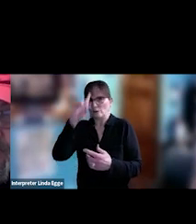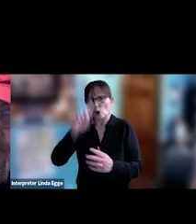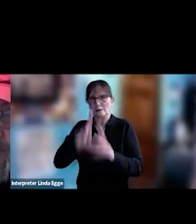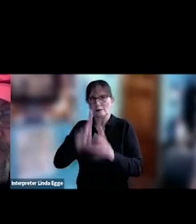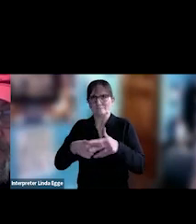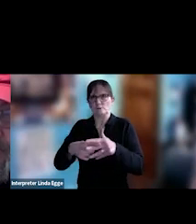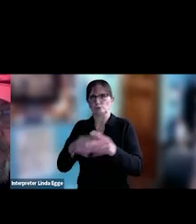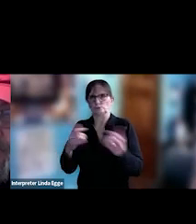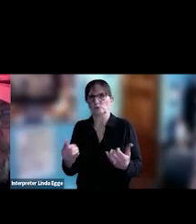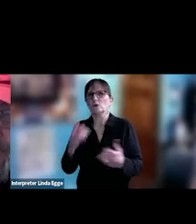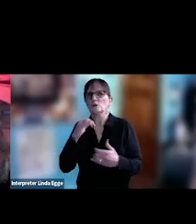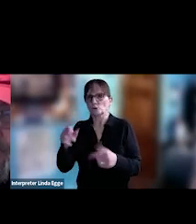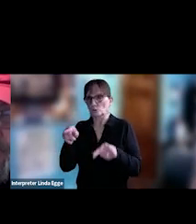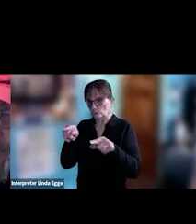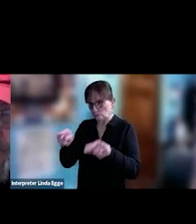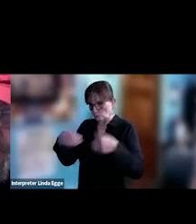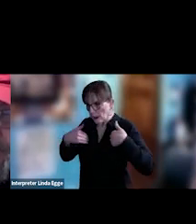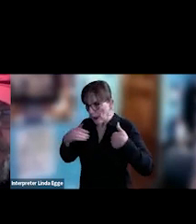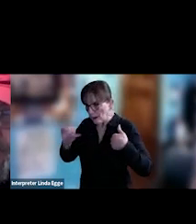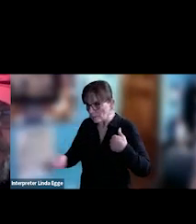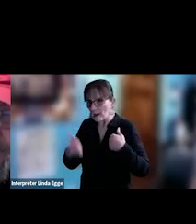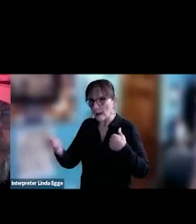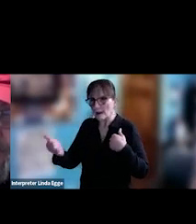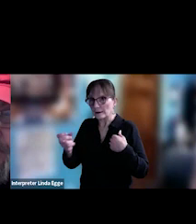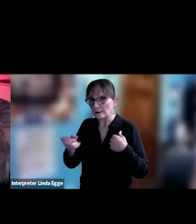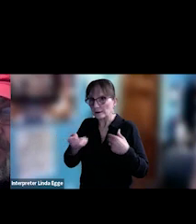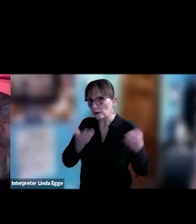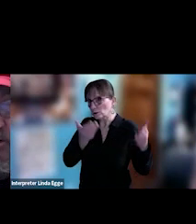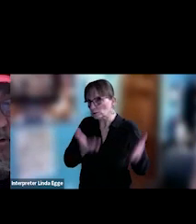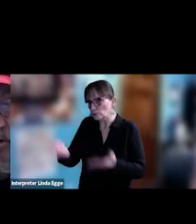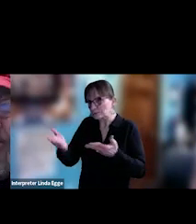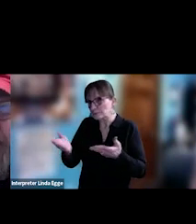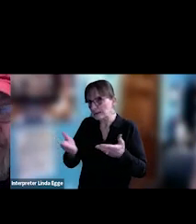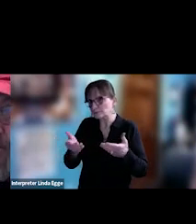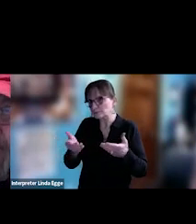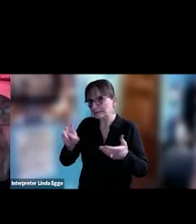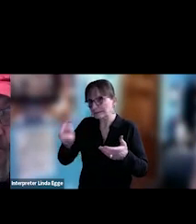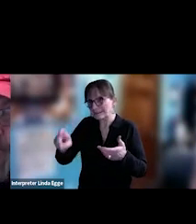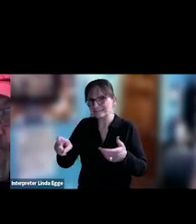Did you have any transportation needs at that time? Oh, yeah, actually.